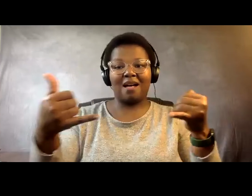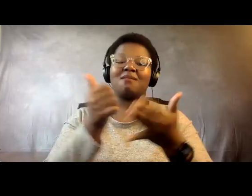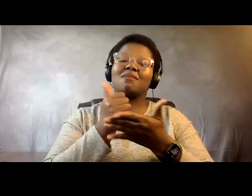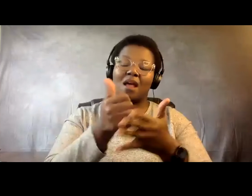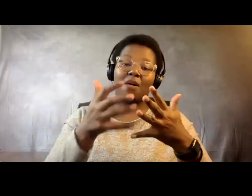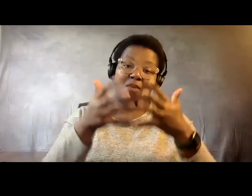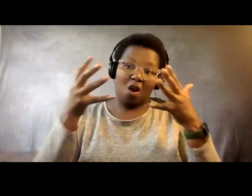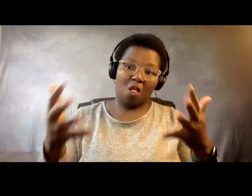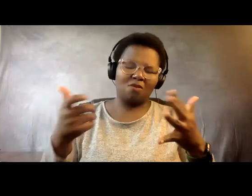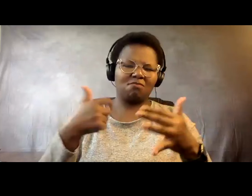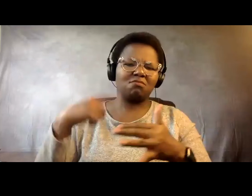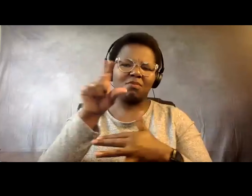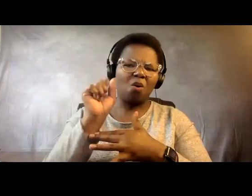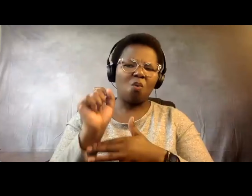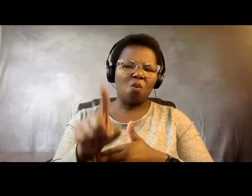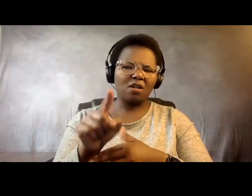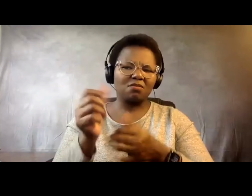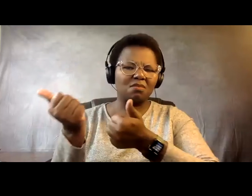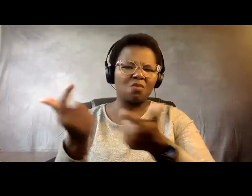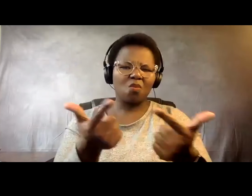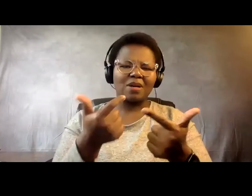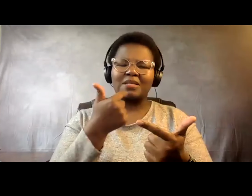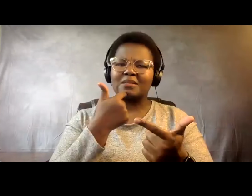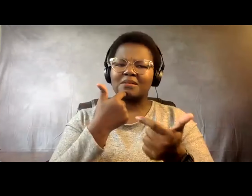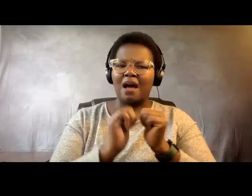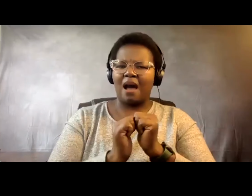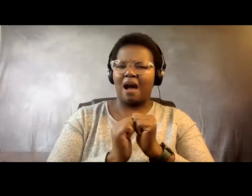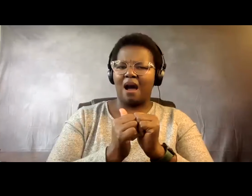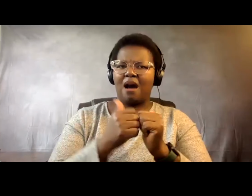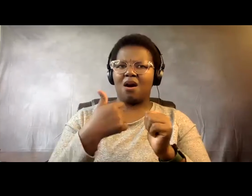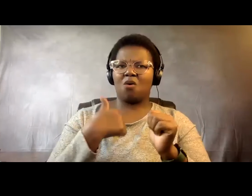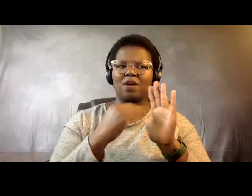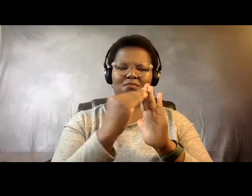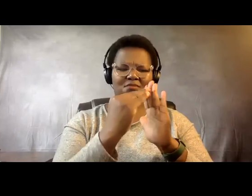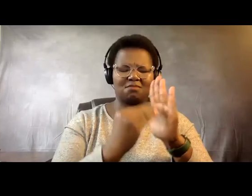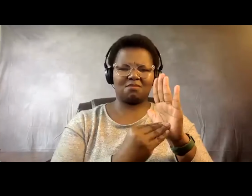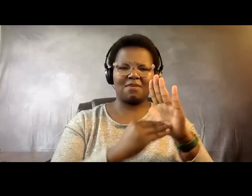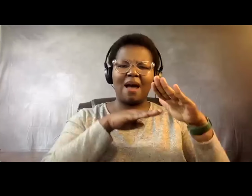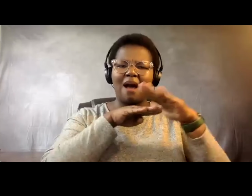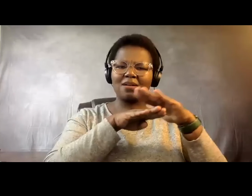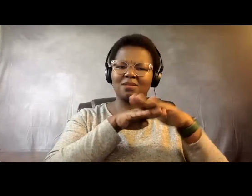question I want to ask is how and where could we document accessibility and interactions?